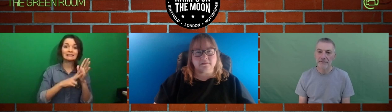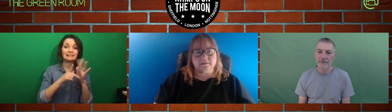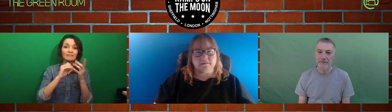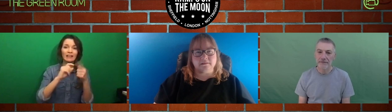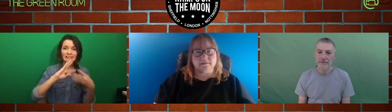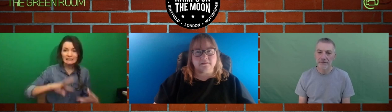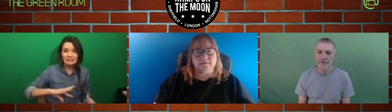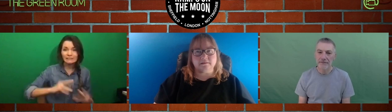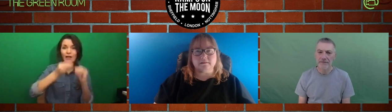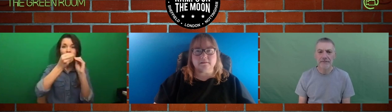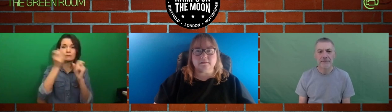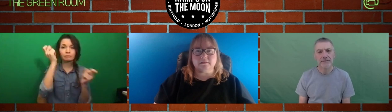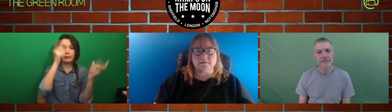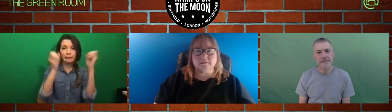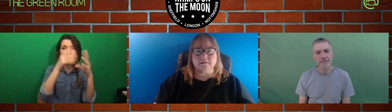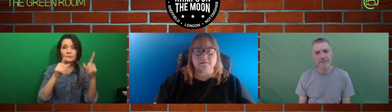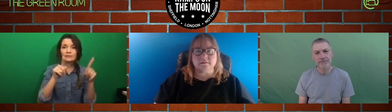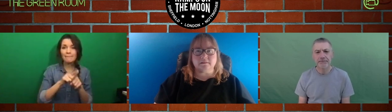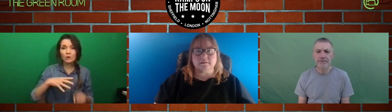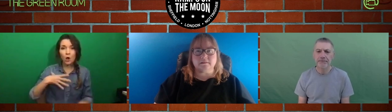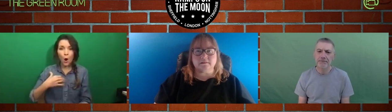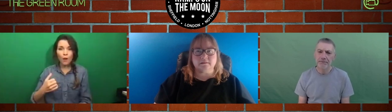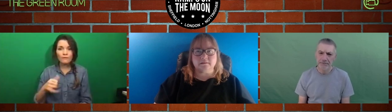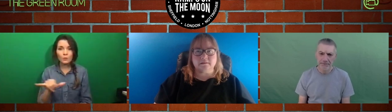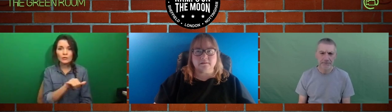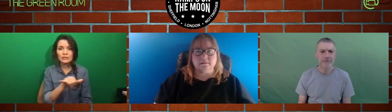Well the new performance doing now